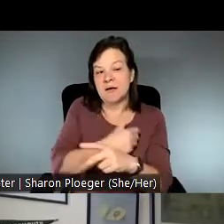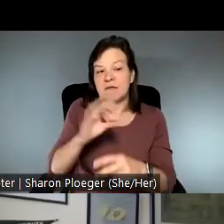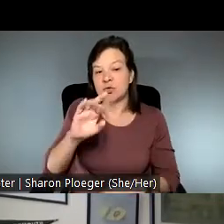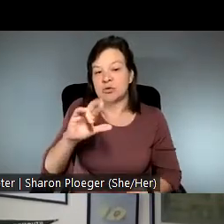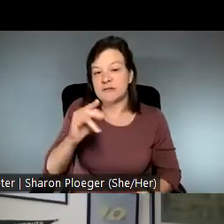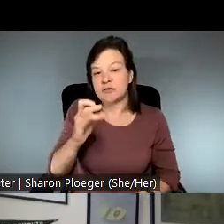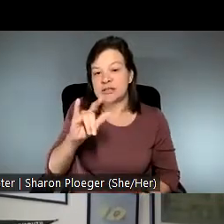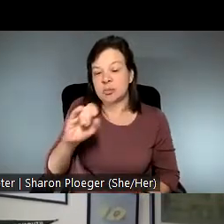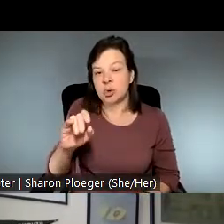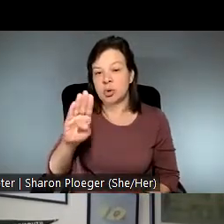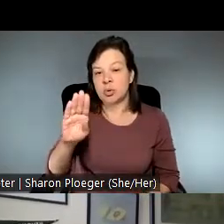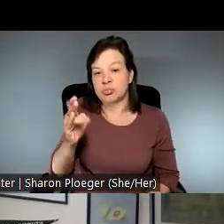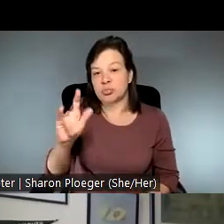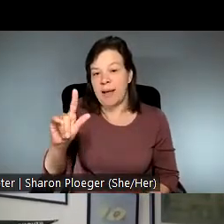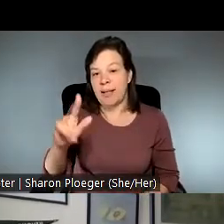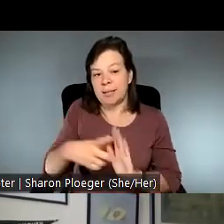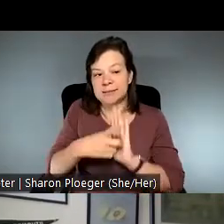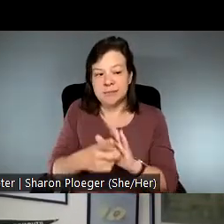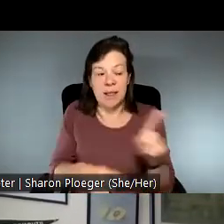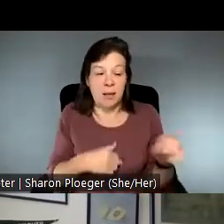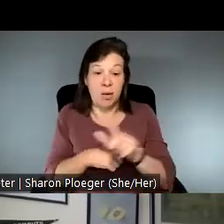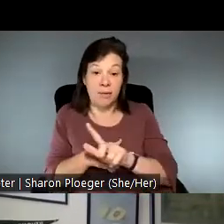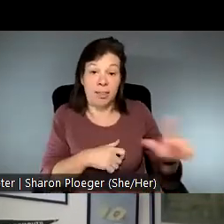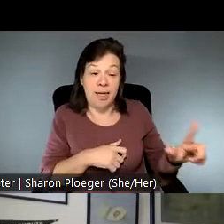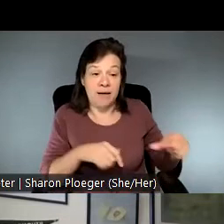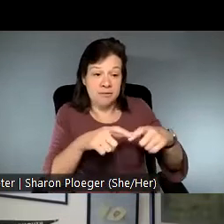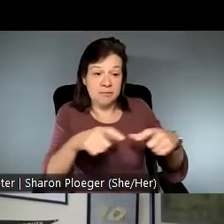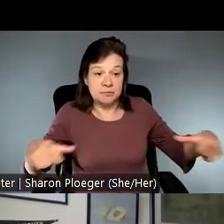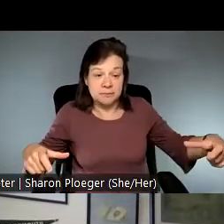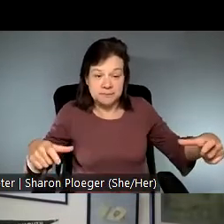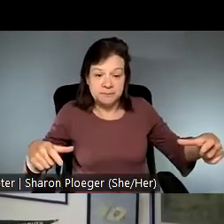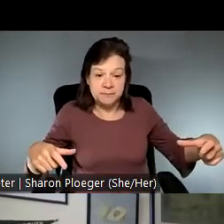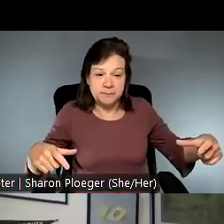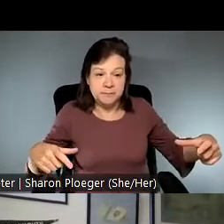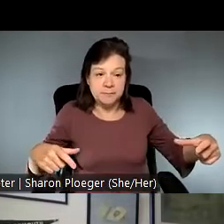On the left, there is a photo of a 40-character